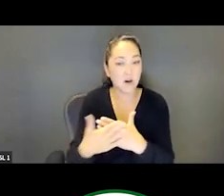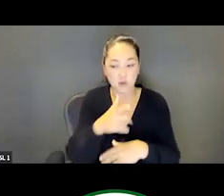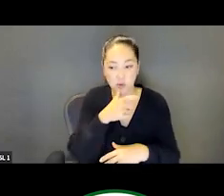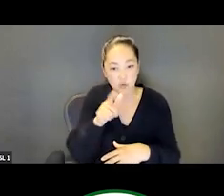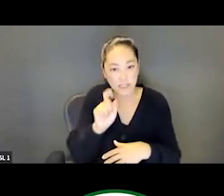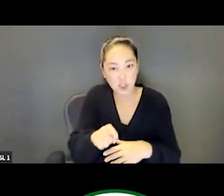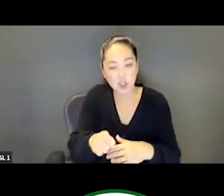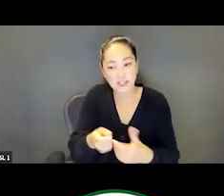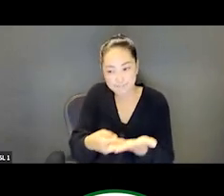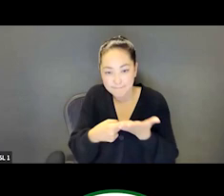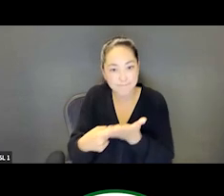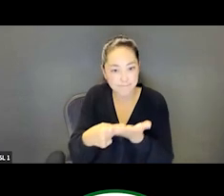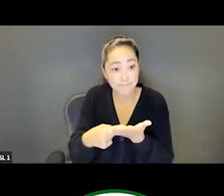Good. And external too, right?